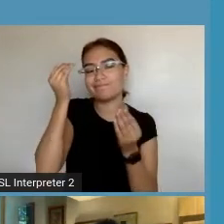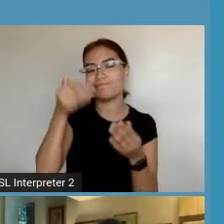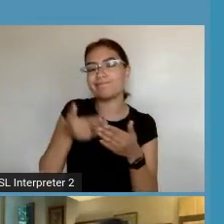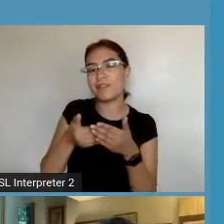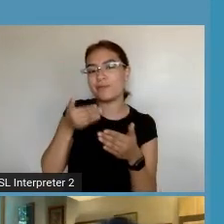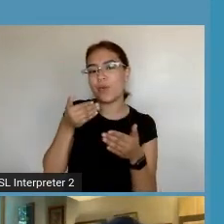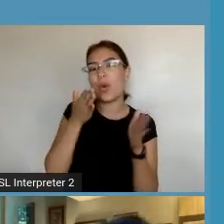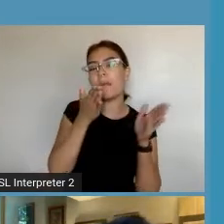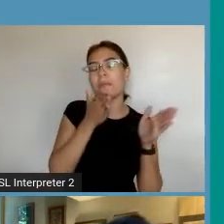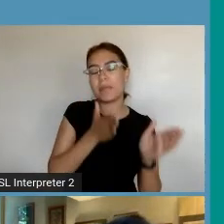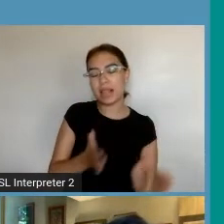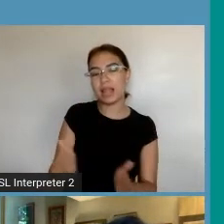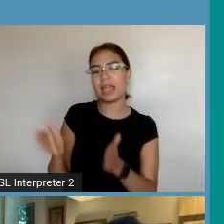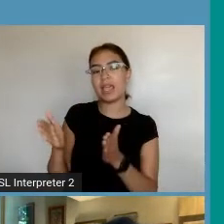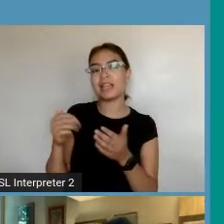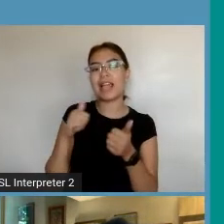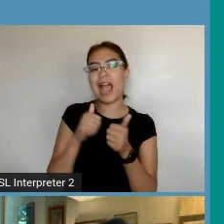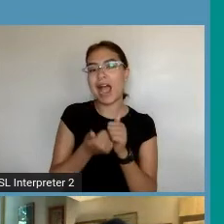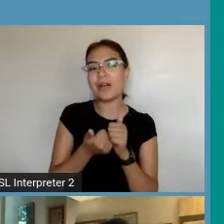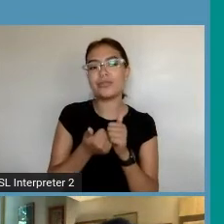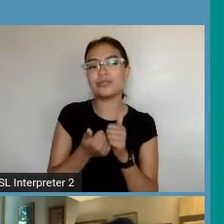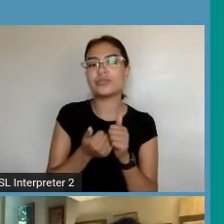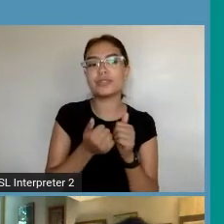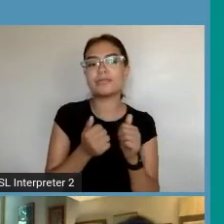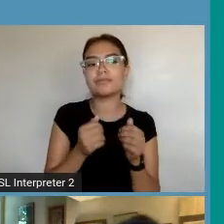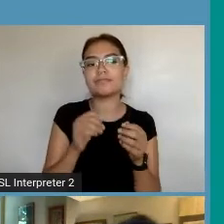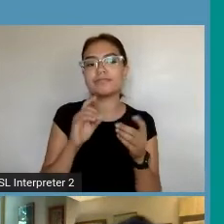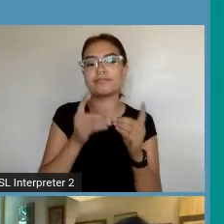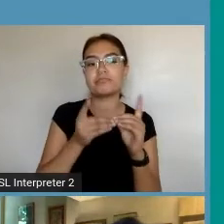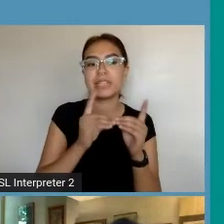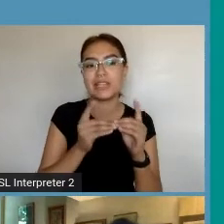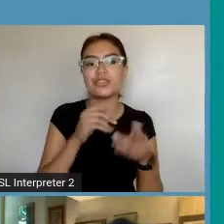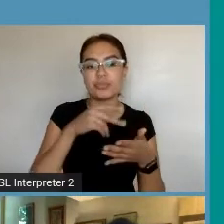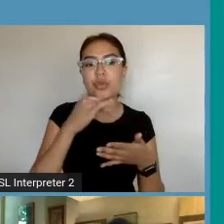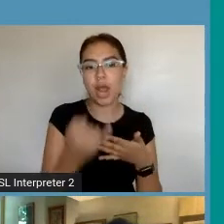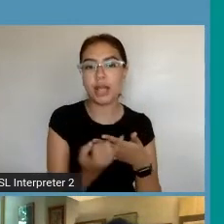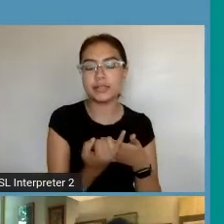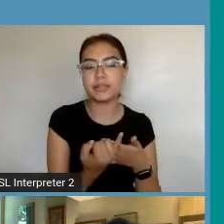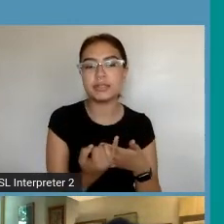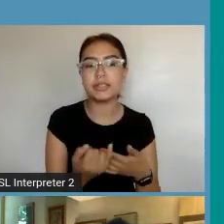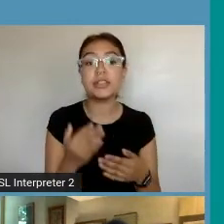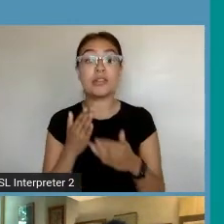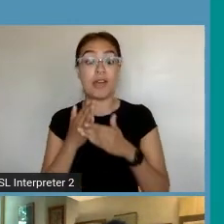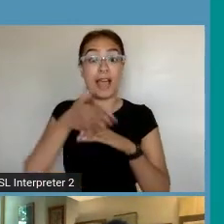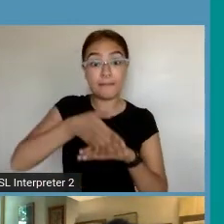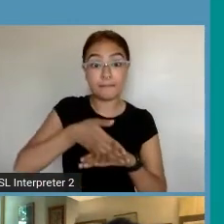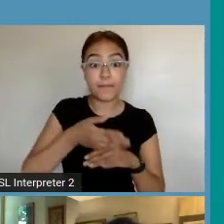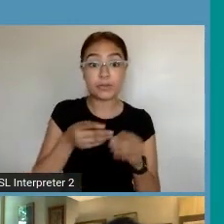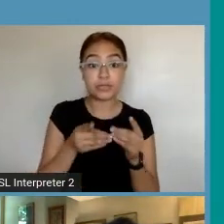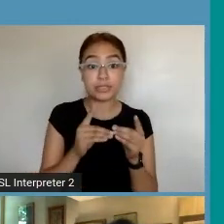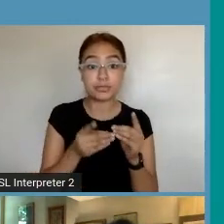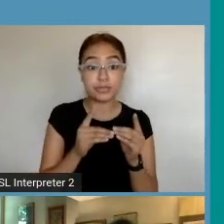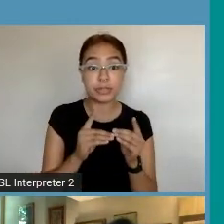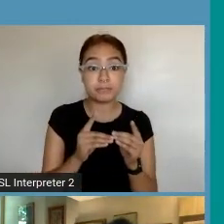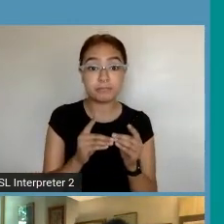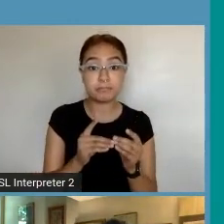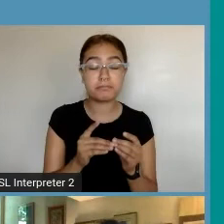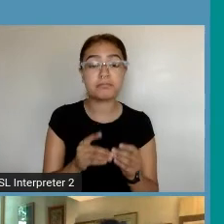this type of project. Post digitization, we think about assessment and evaluation,